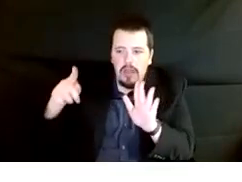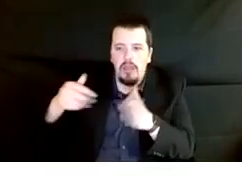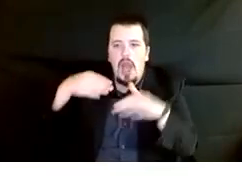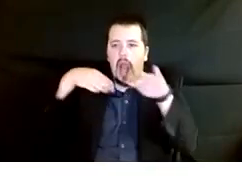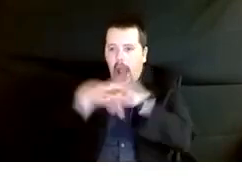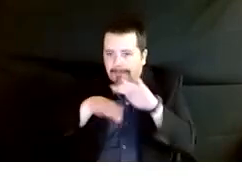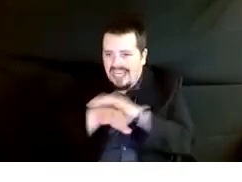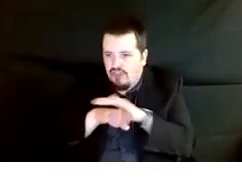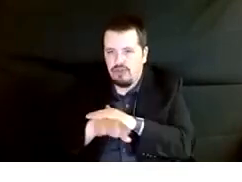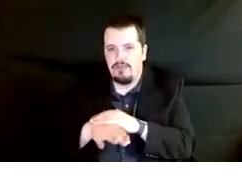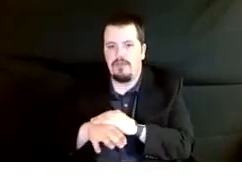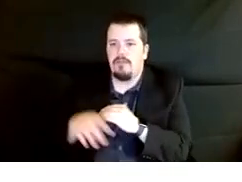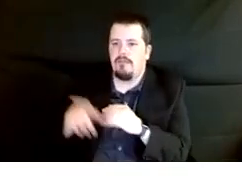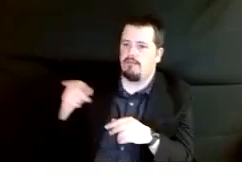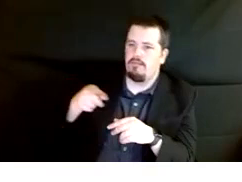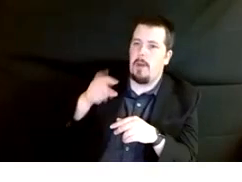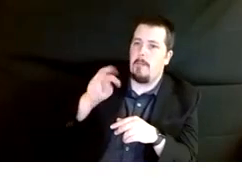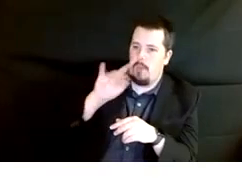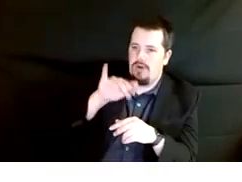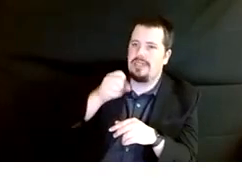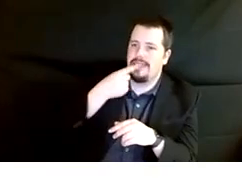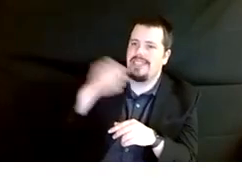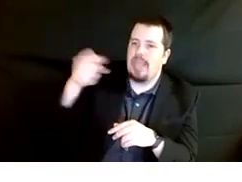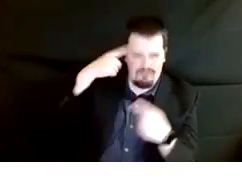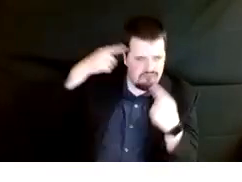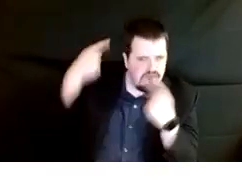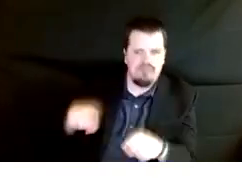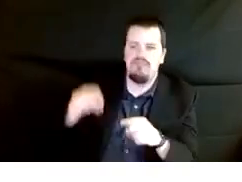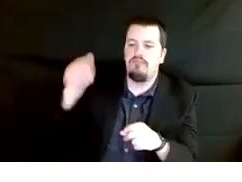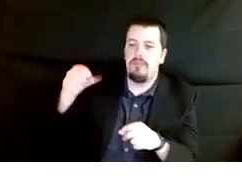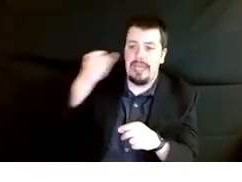this is Martie, I agree completely with that, yes, if you're asking for disability accommodation